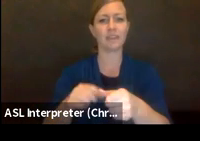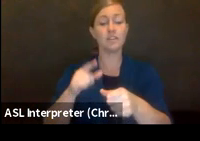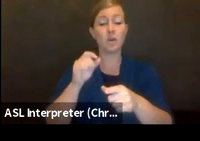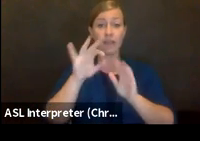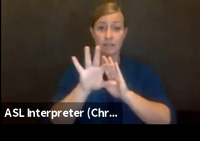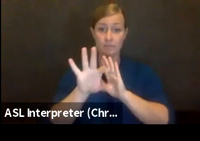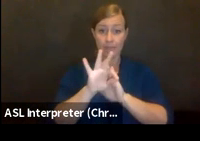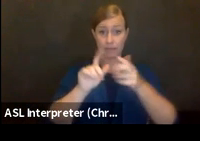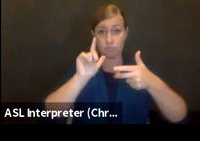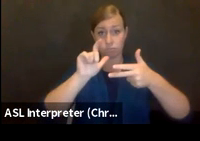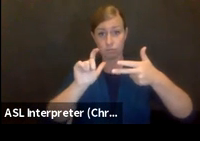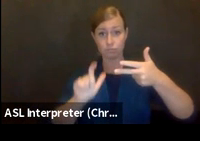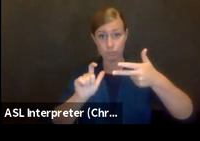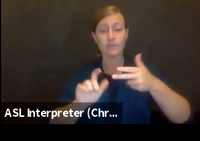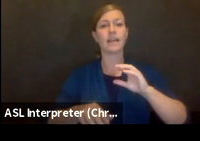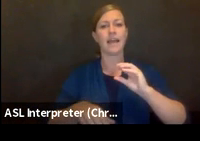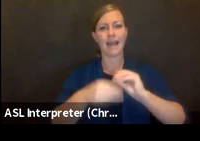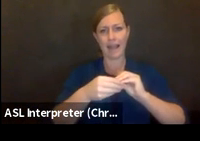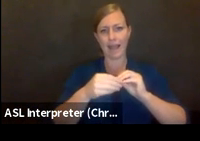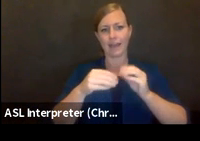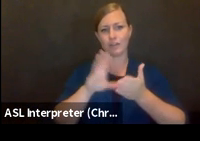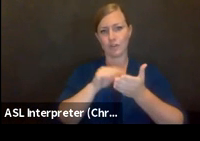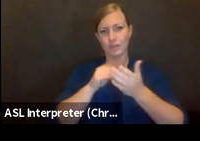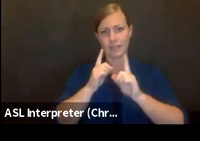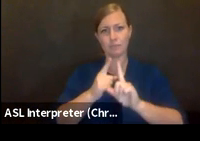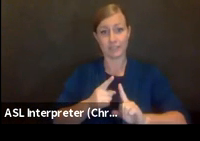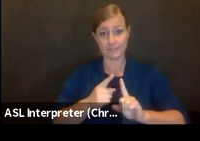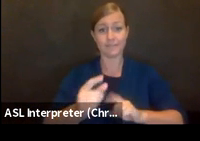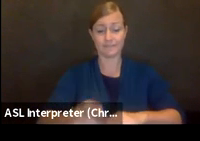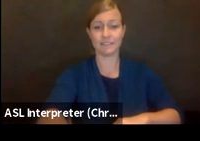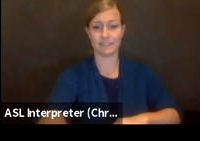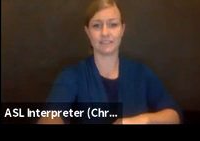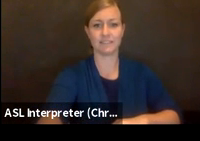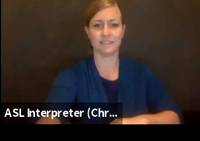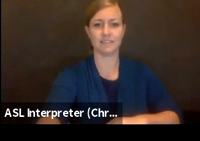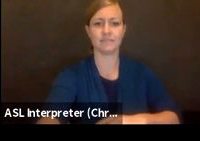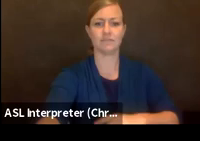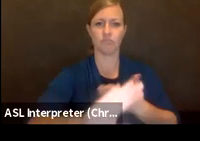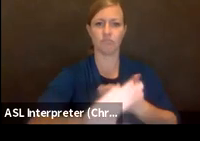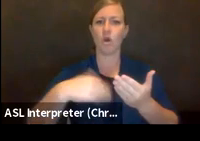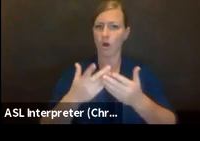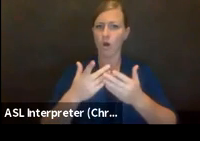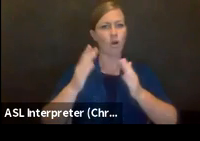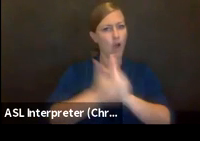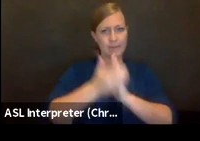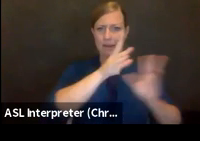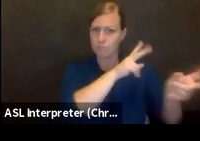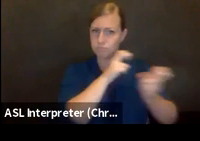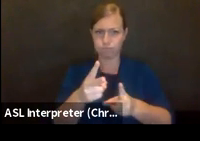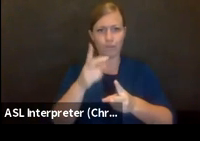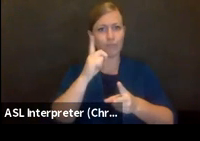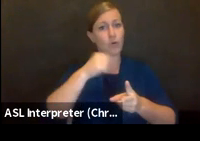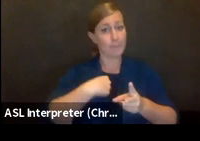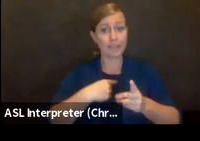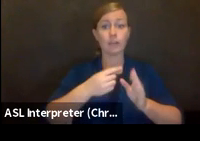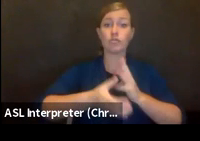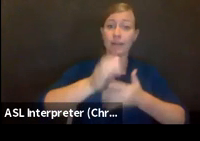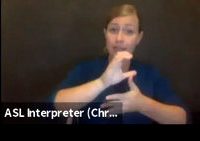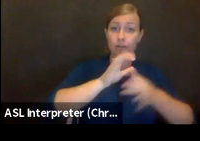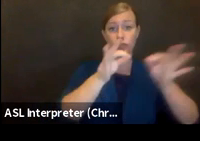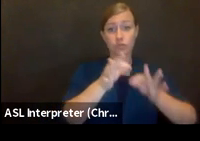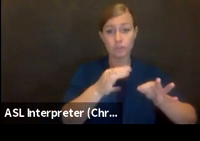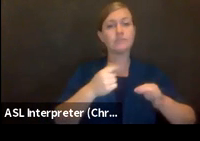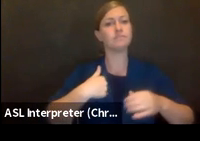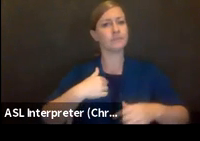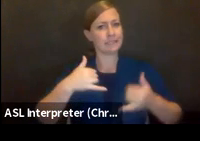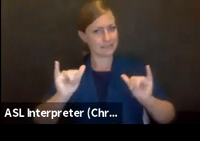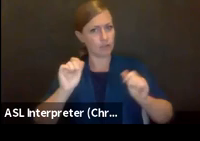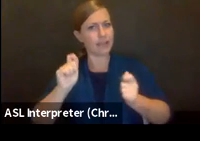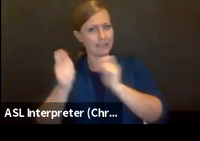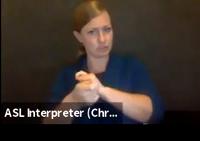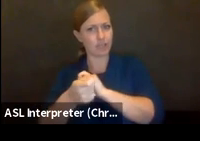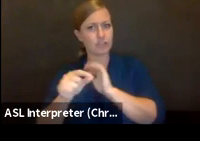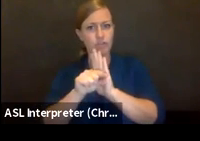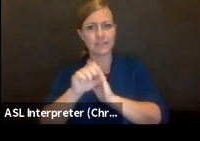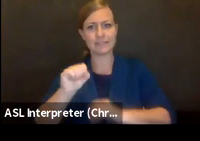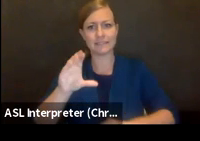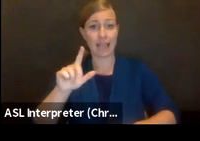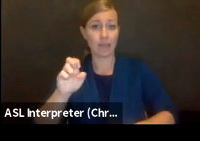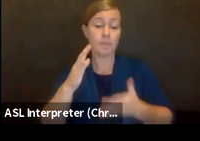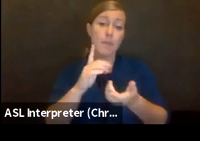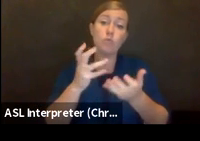ESD 189 - Amy Colburn: So I say add learning objectives, those that it's all been filled in for me. So the criteria and it's description. I can still go in and change the grading scale. So instead of excellent. Maybe I want this to be